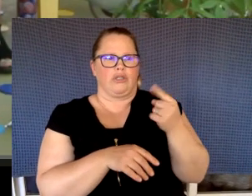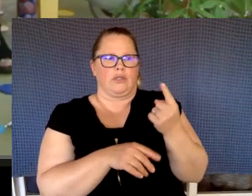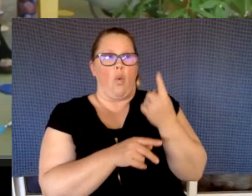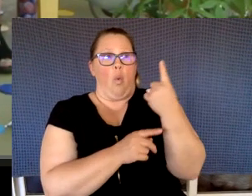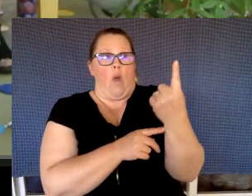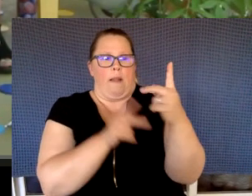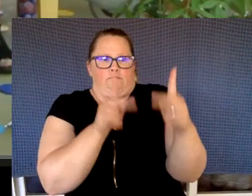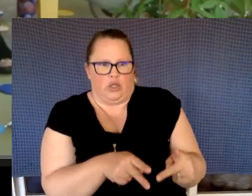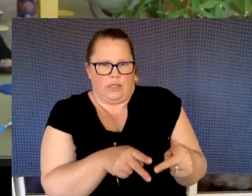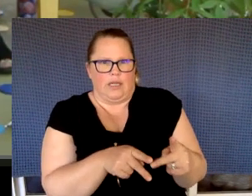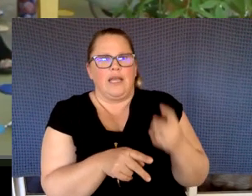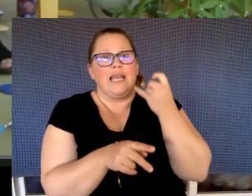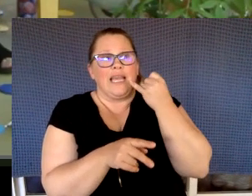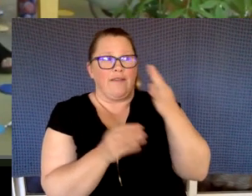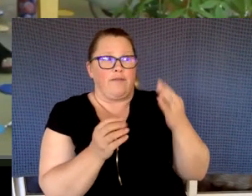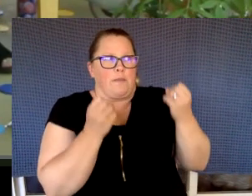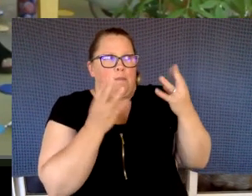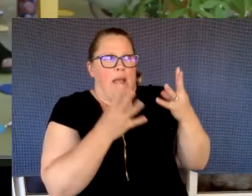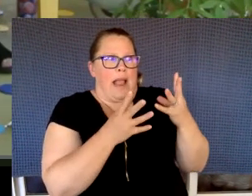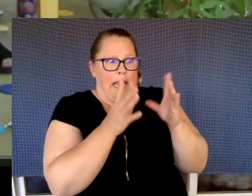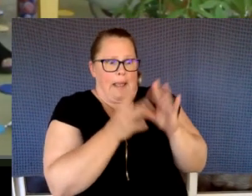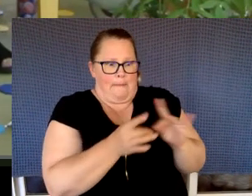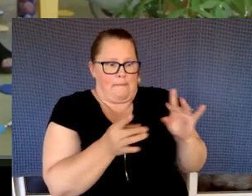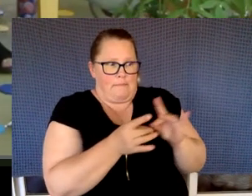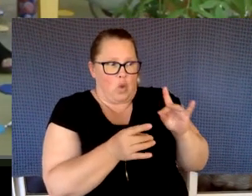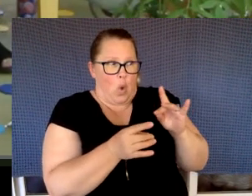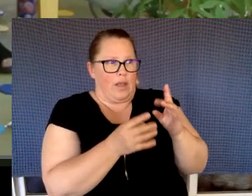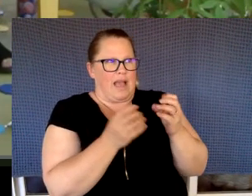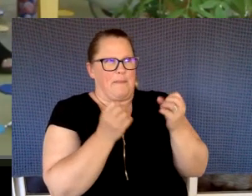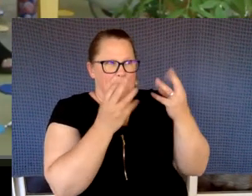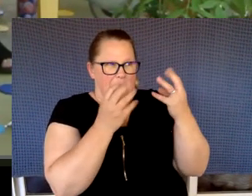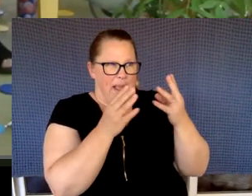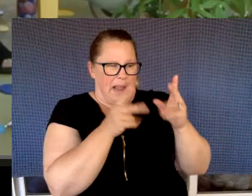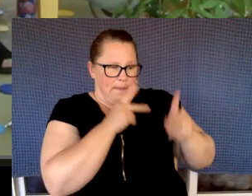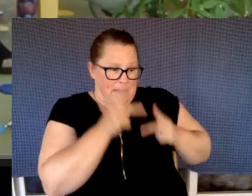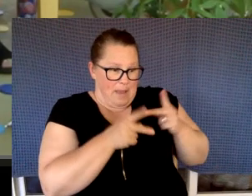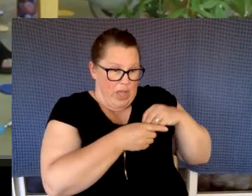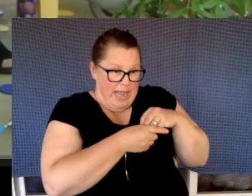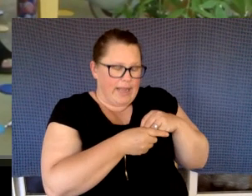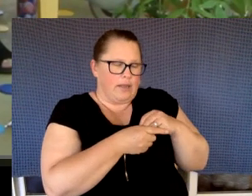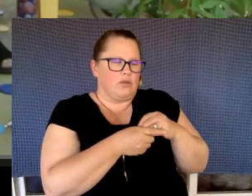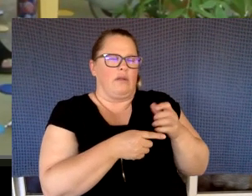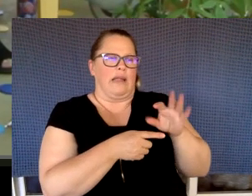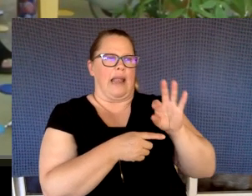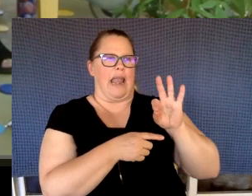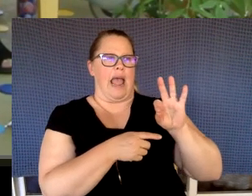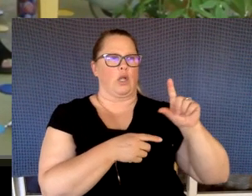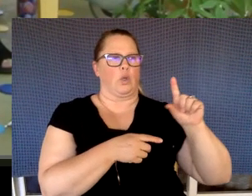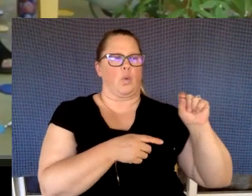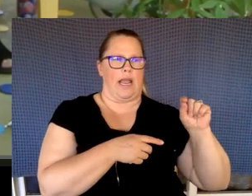a single person. If there's multiple people in the book it's 9 20. they're almost like a zip code in the